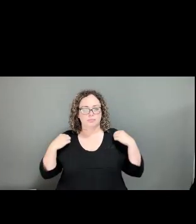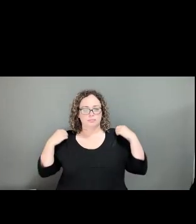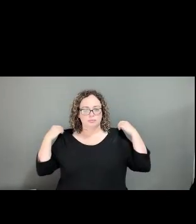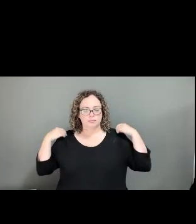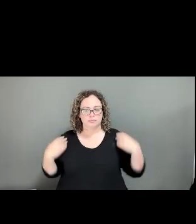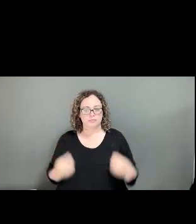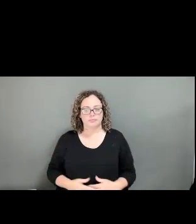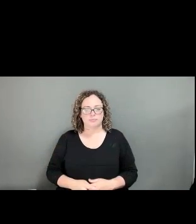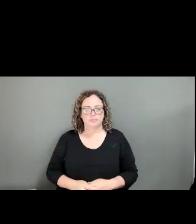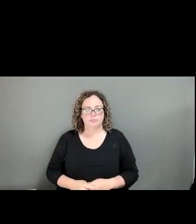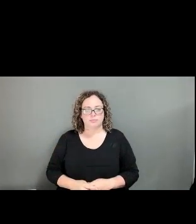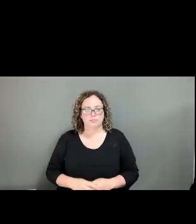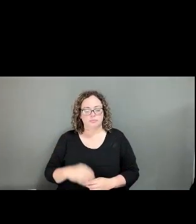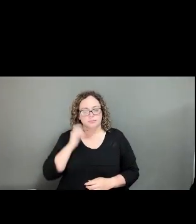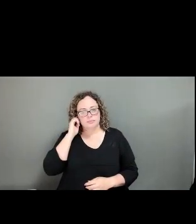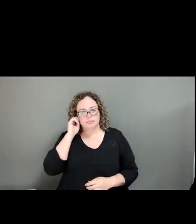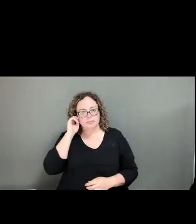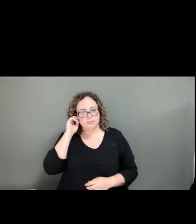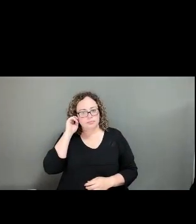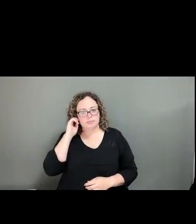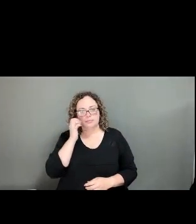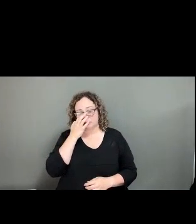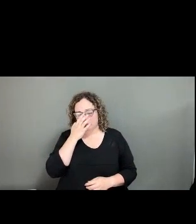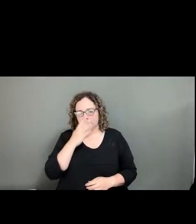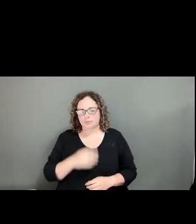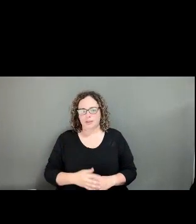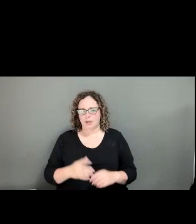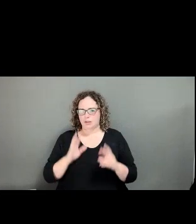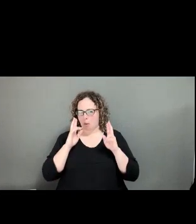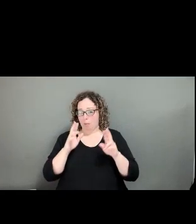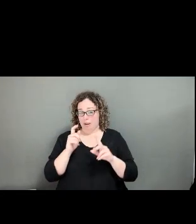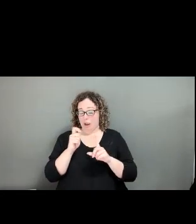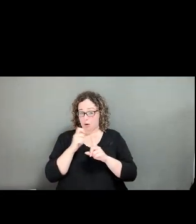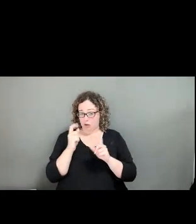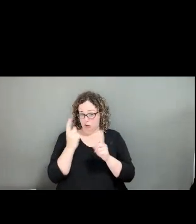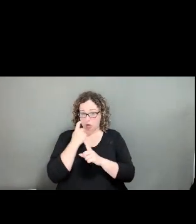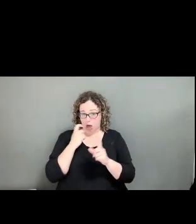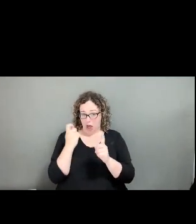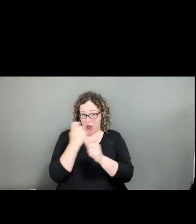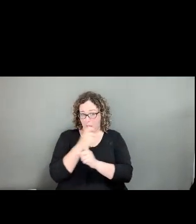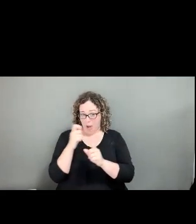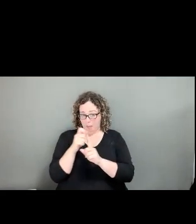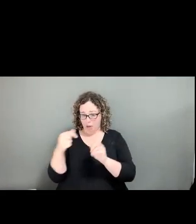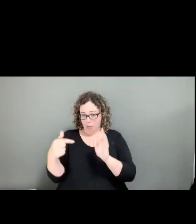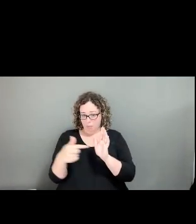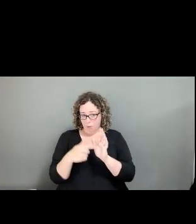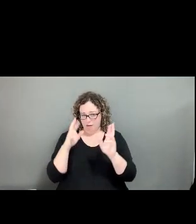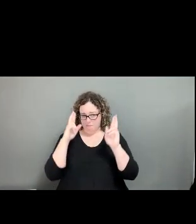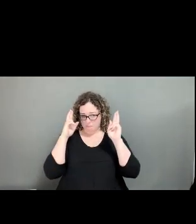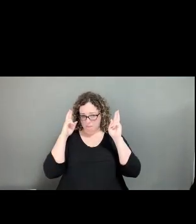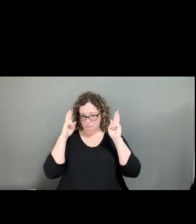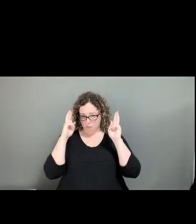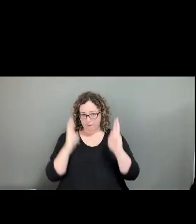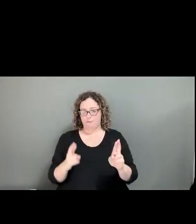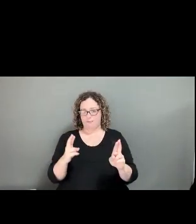If is PowerPoint going to be kind and let me do what I need to do.